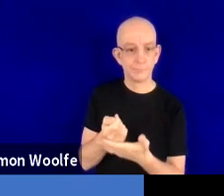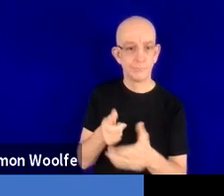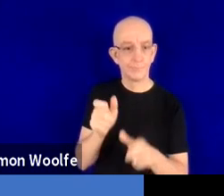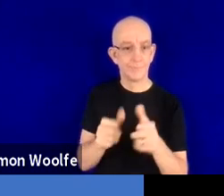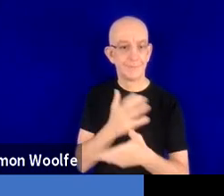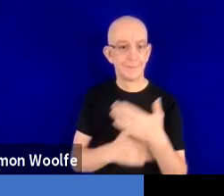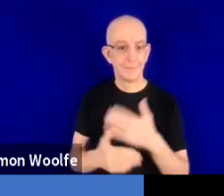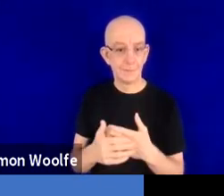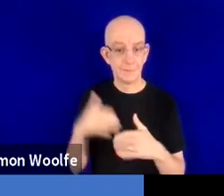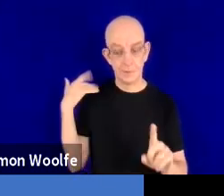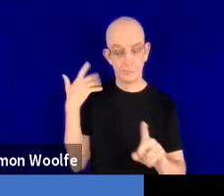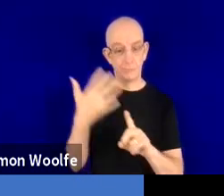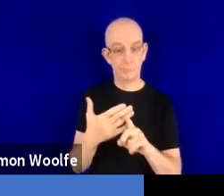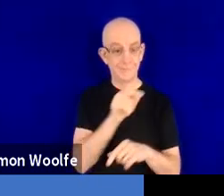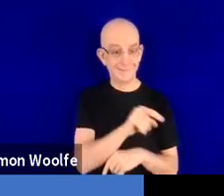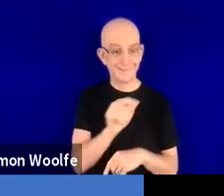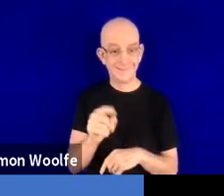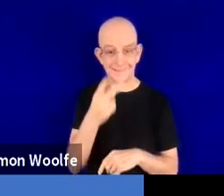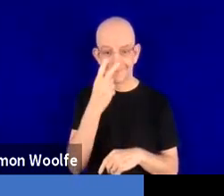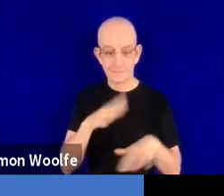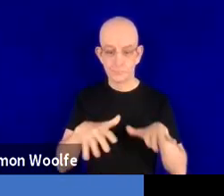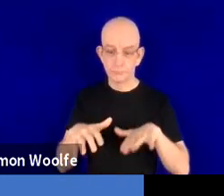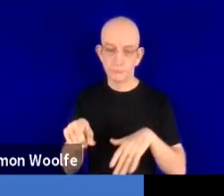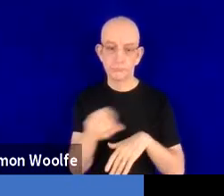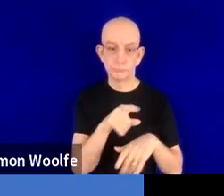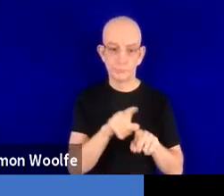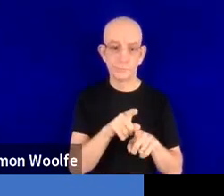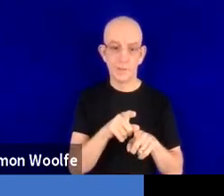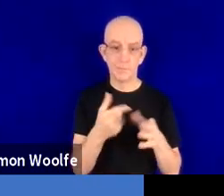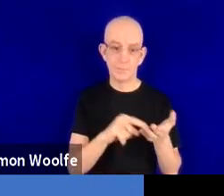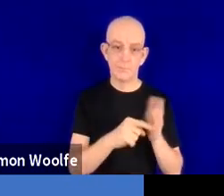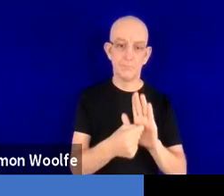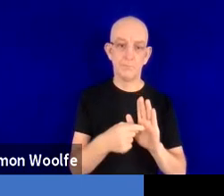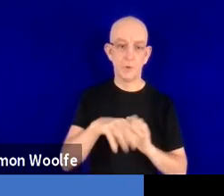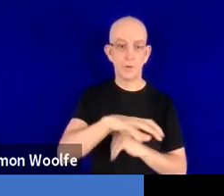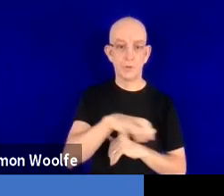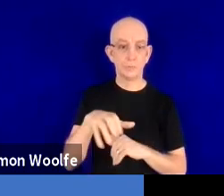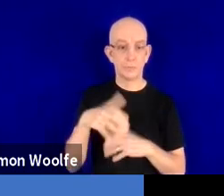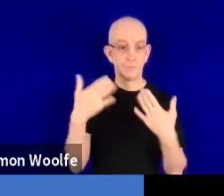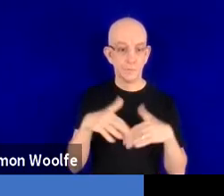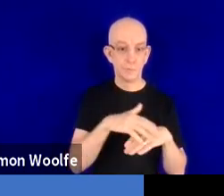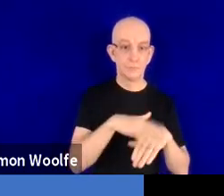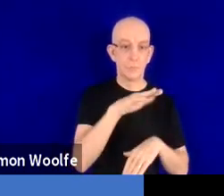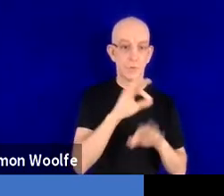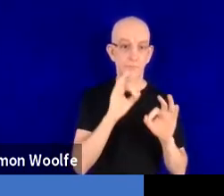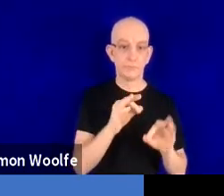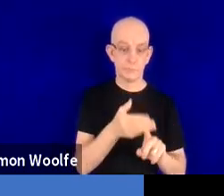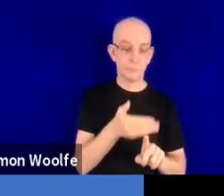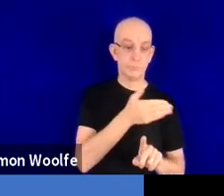rather than say low and middle income countries in general And yeah, low and middle income countries have been the focus of this piece